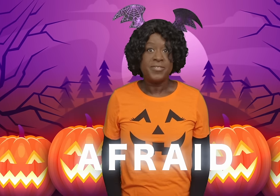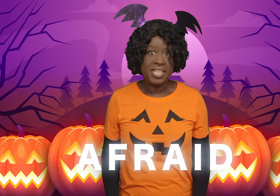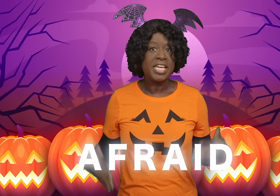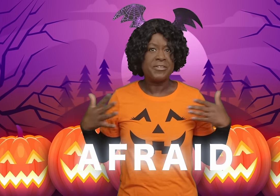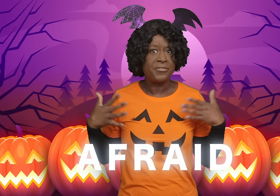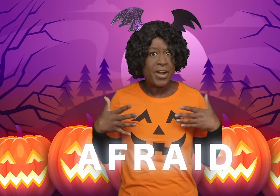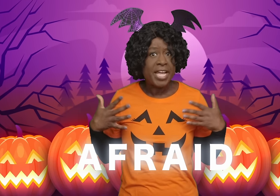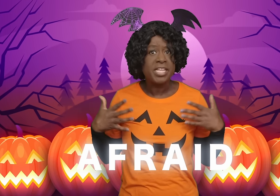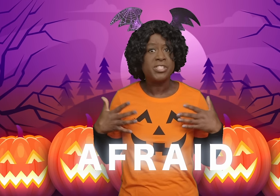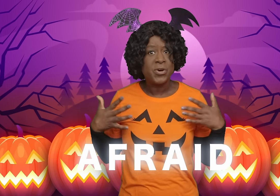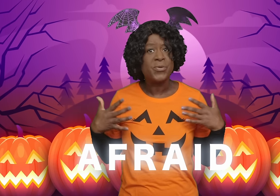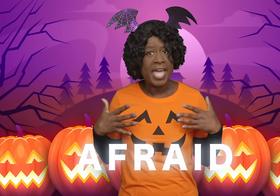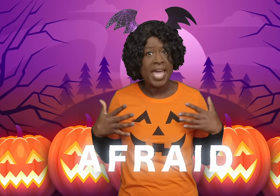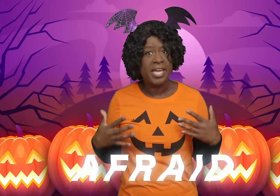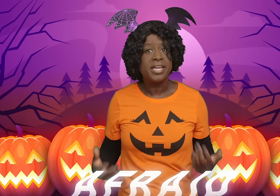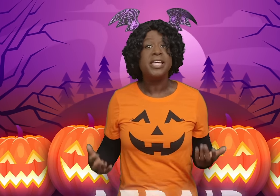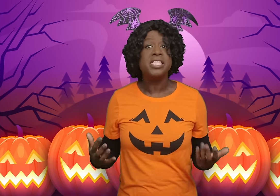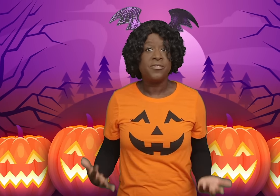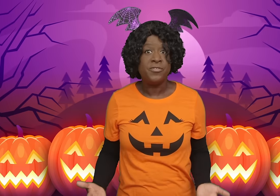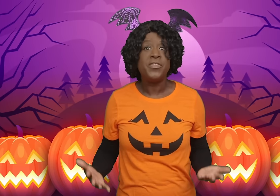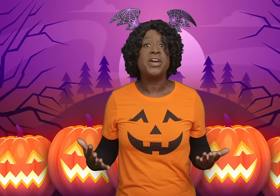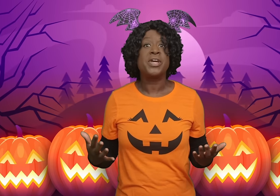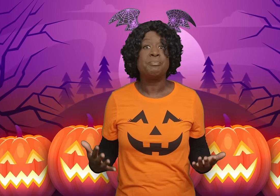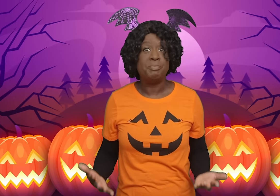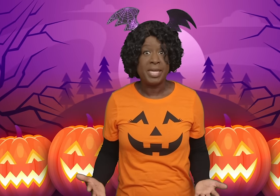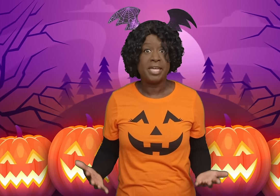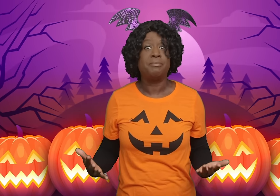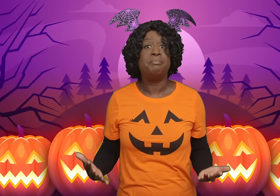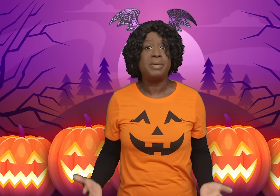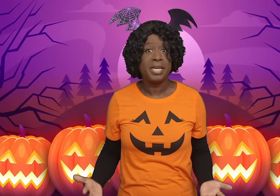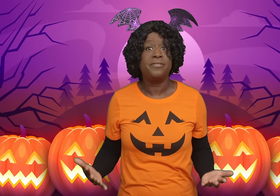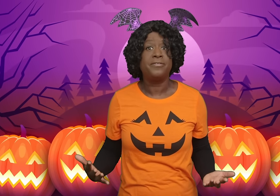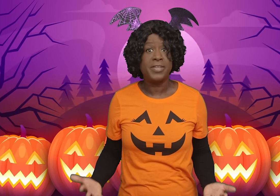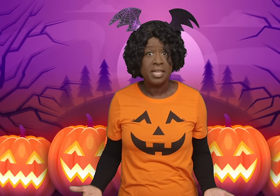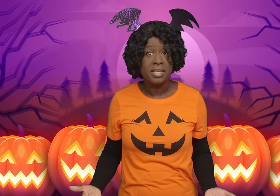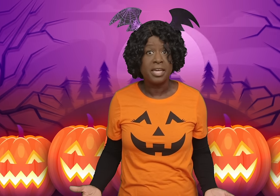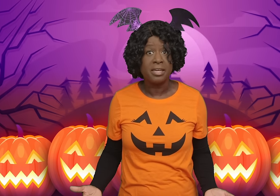Feeling afraid is okay. It's a very big, big feeling.